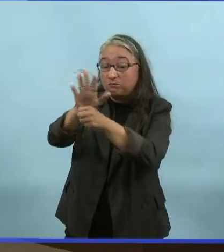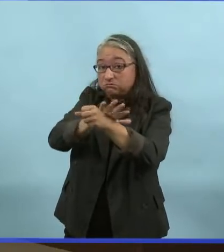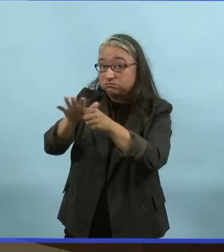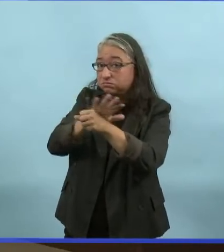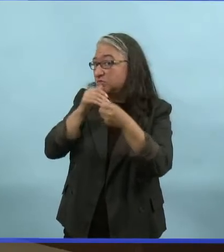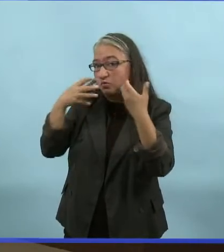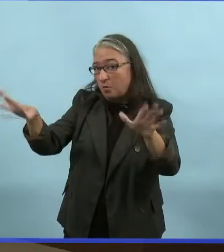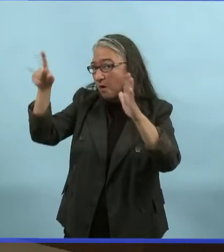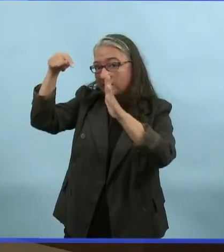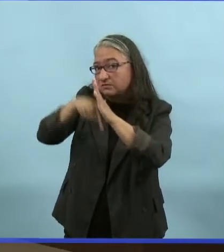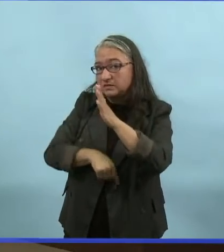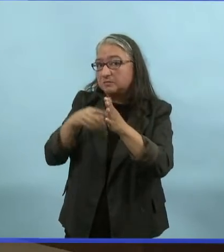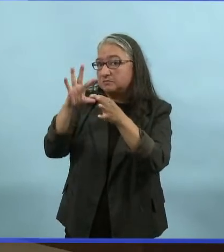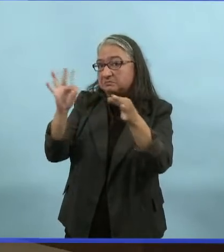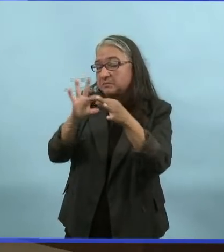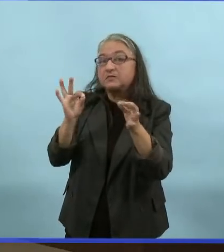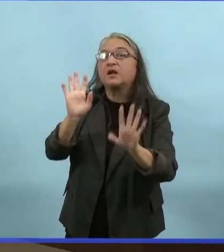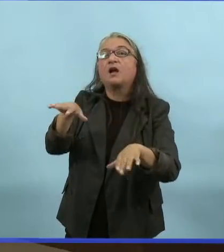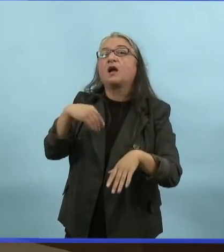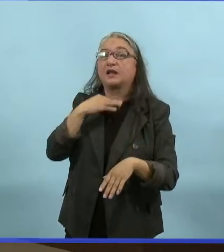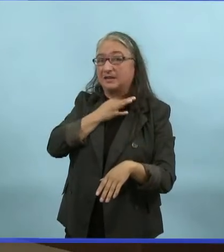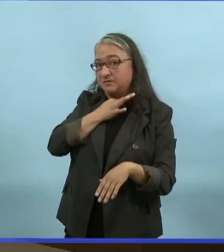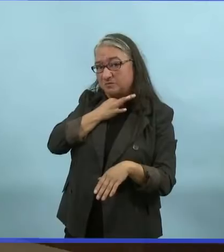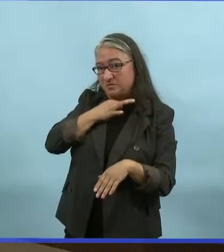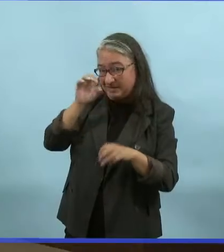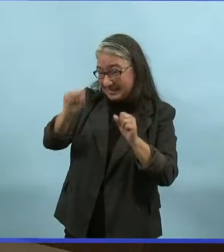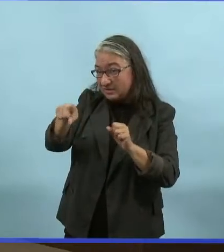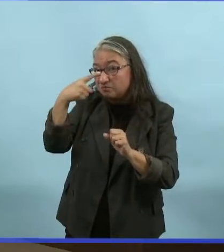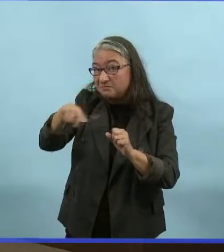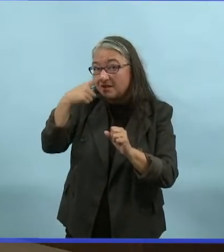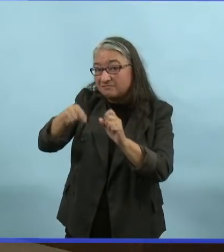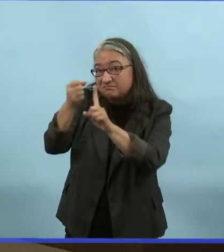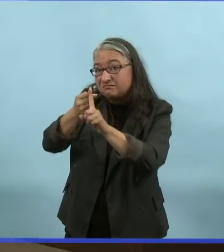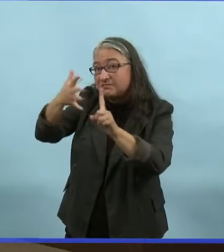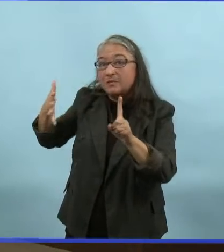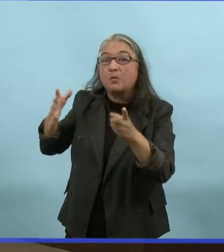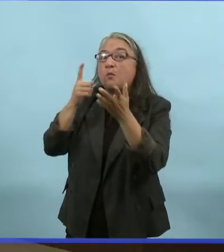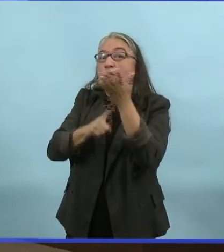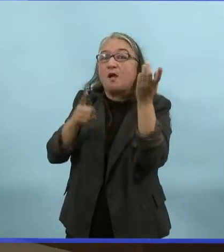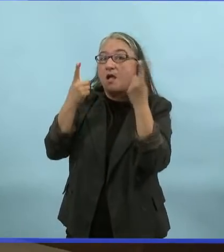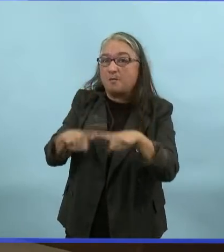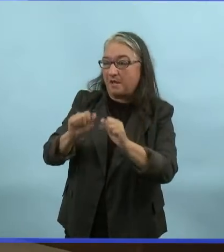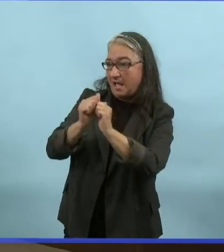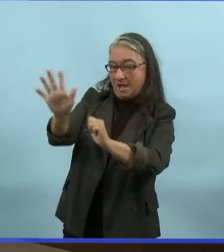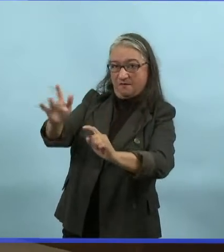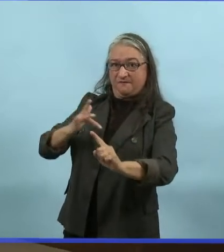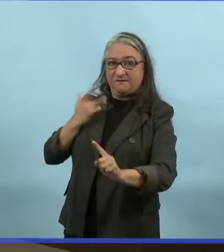tell us what happened and and how it felt and how it felt to have your family there as well